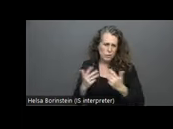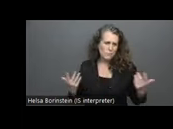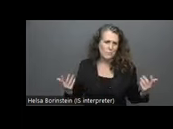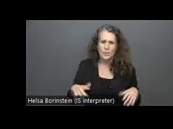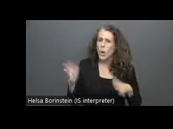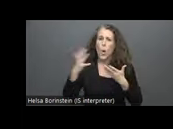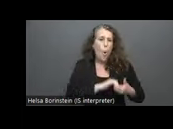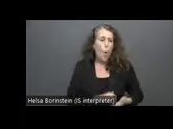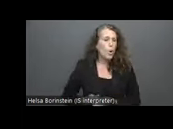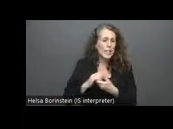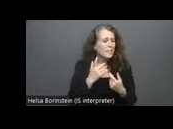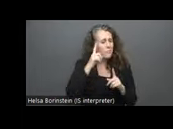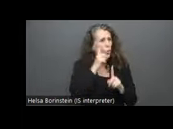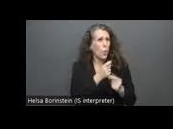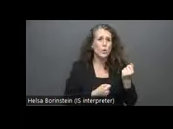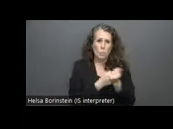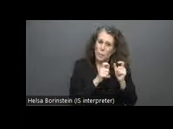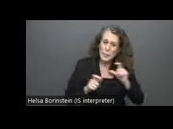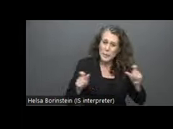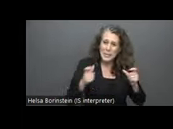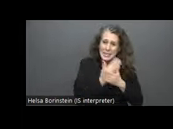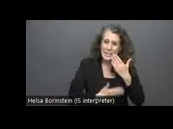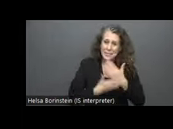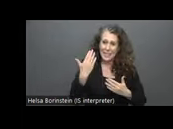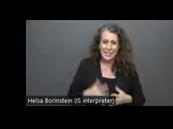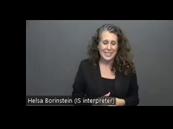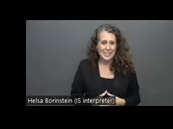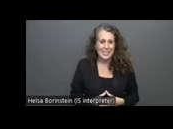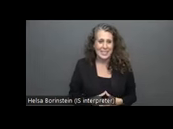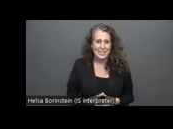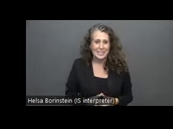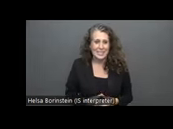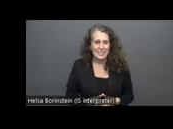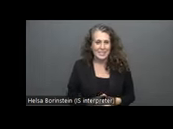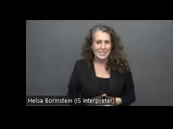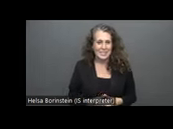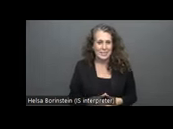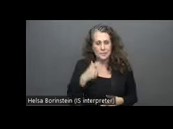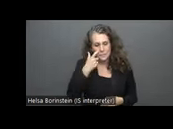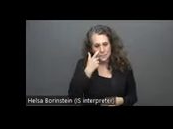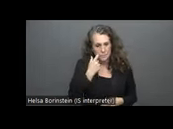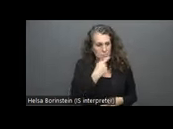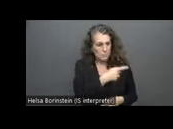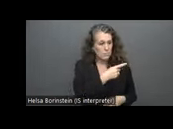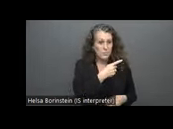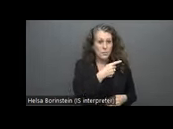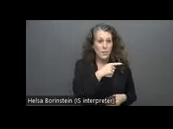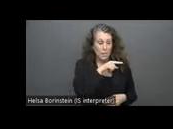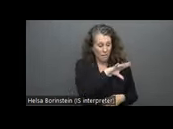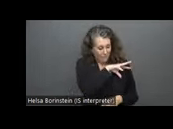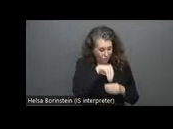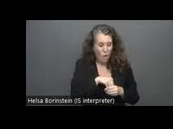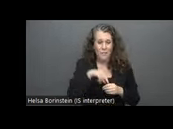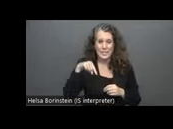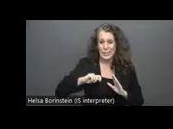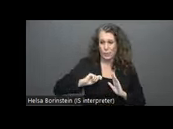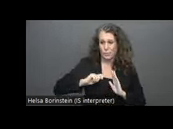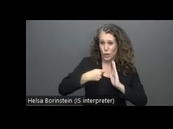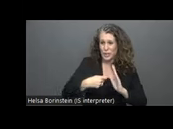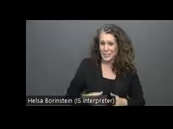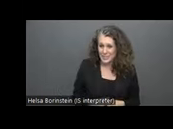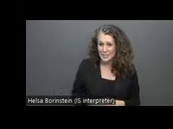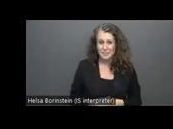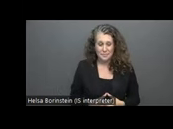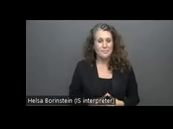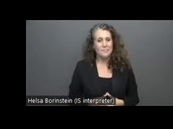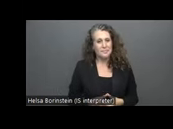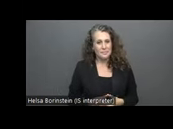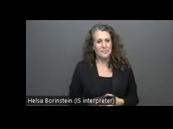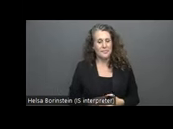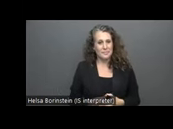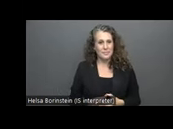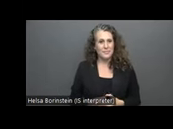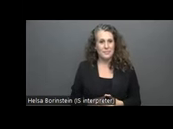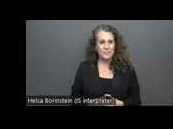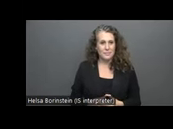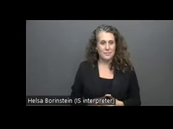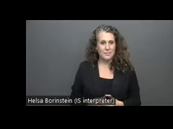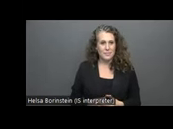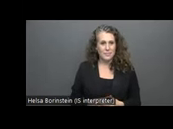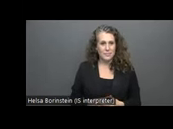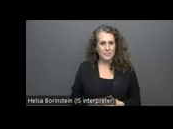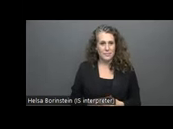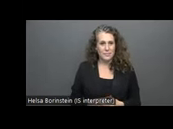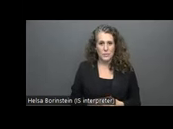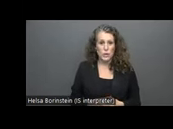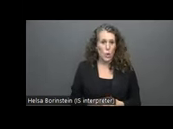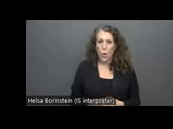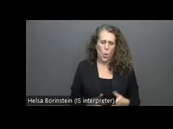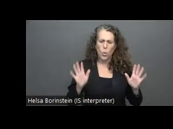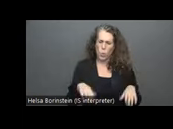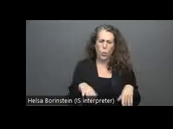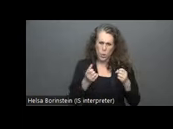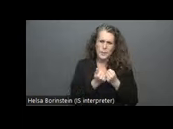No, they don't. Because that's a little social as well. Is that good or nonprofit lake was